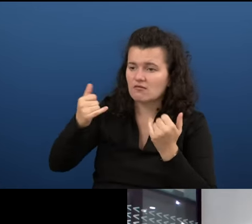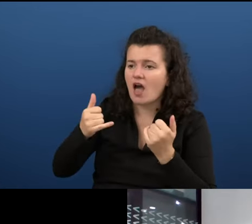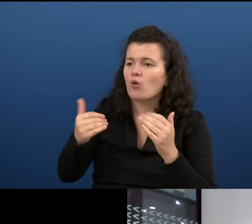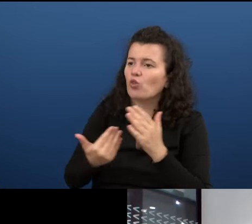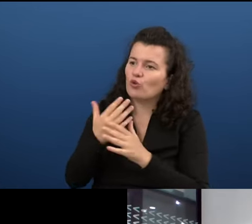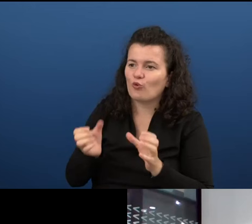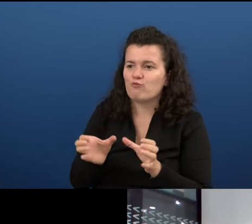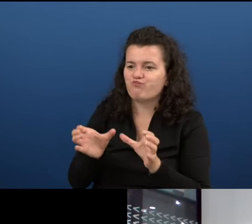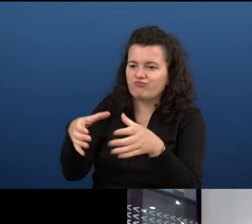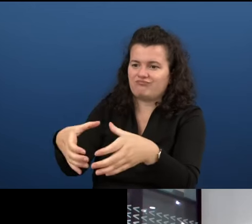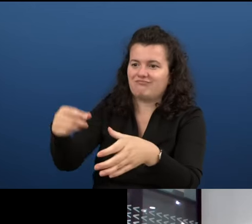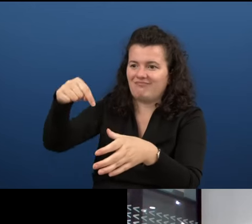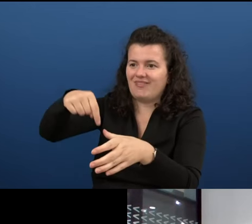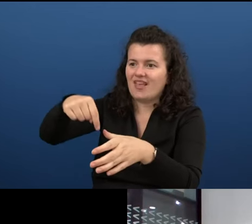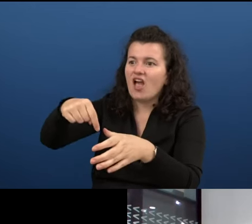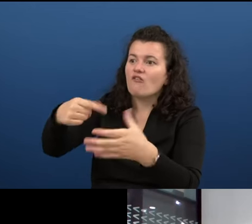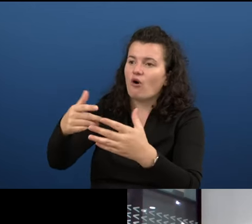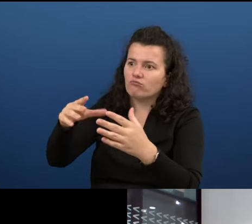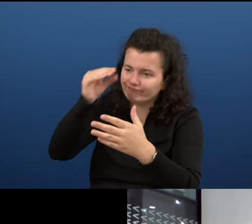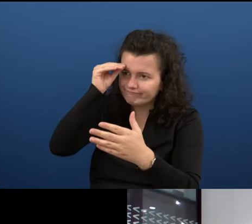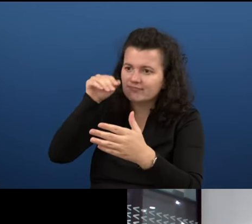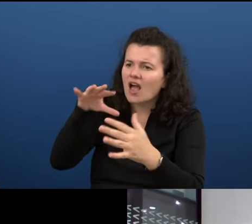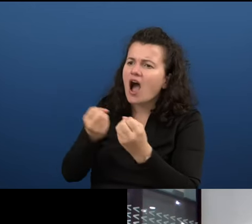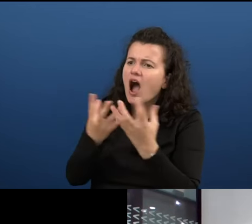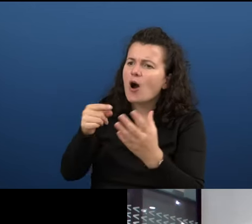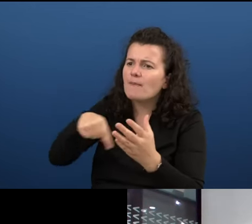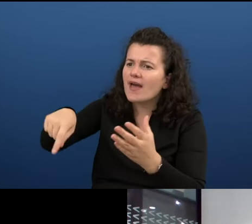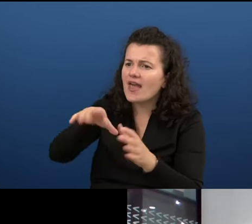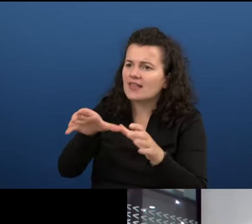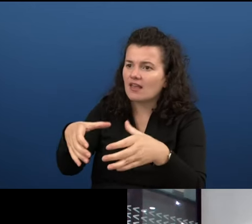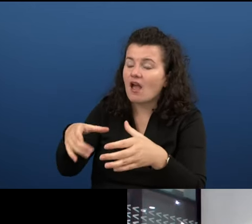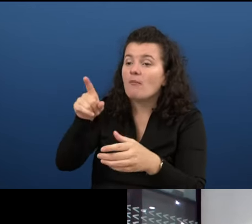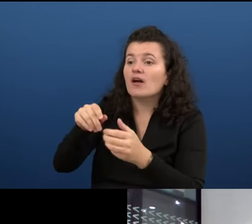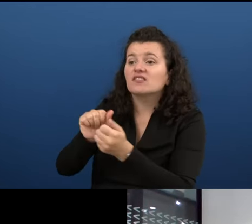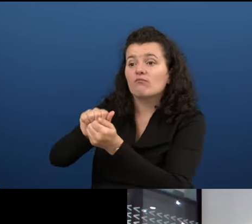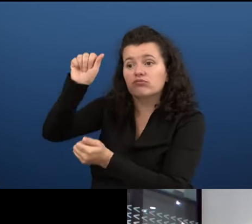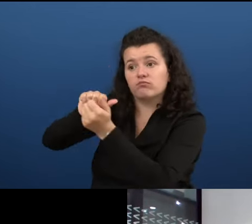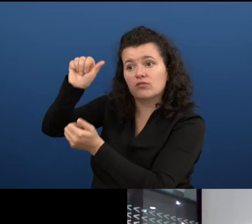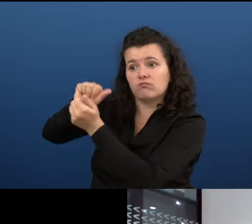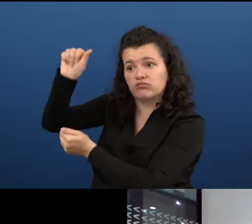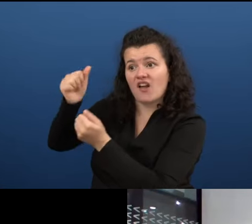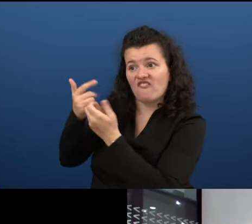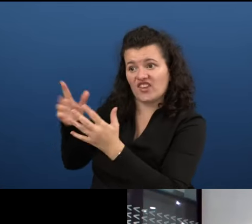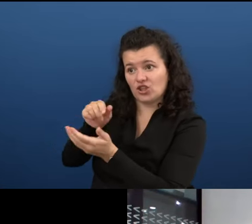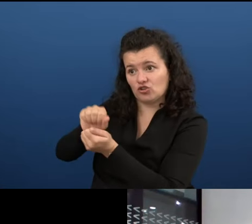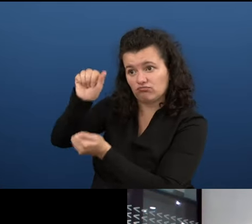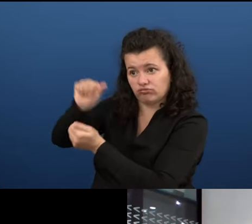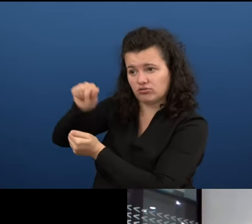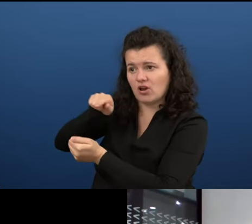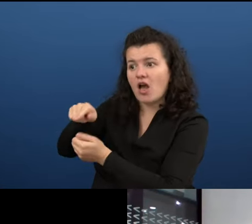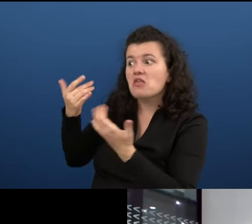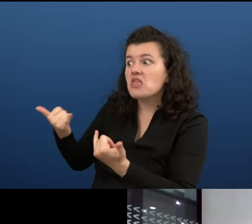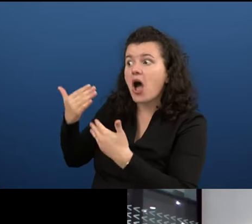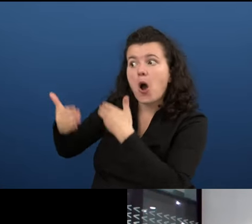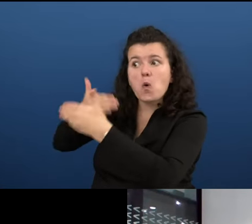And do you follow what the alumni do. 14:36:40 No, thanks. thank you for that question.